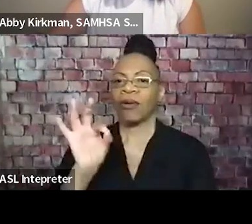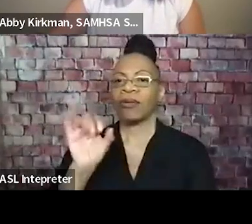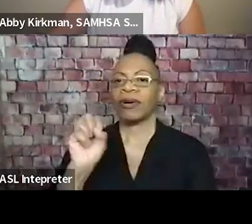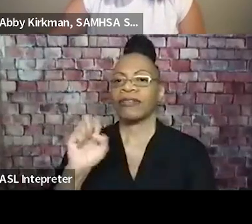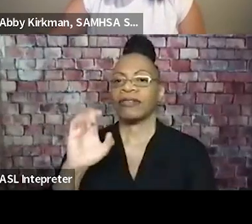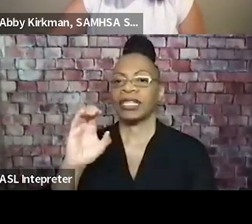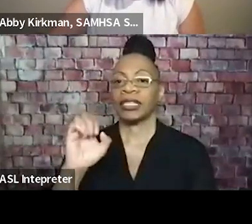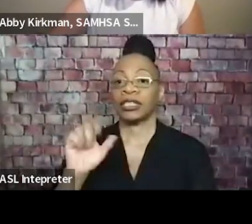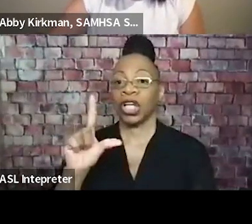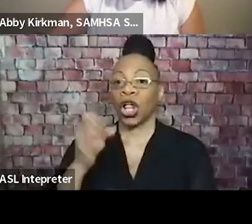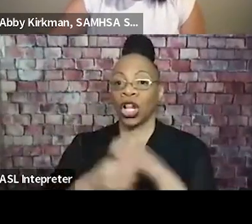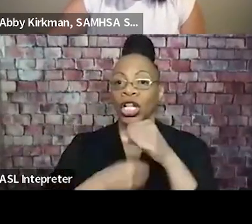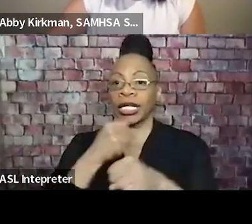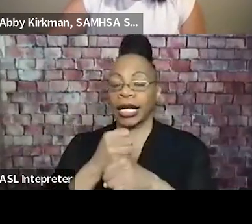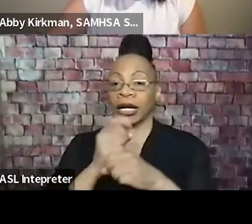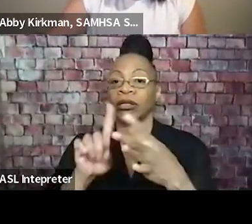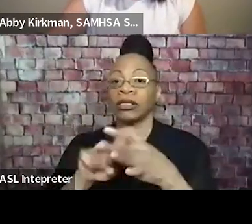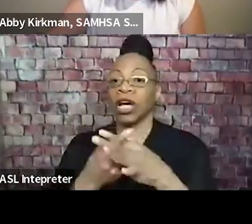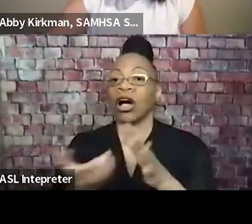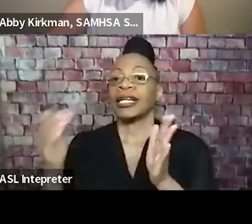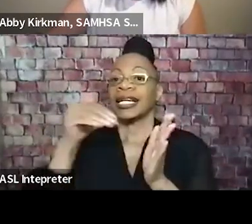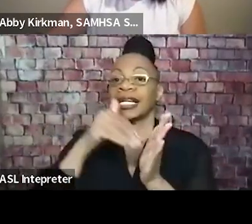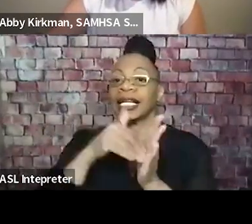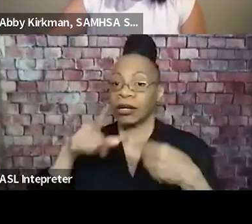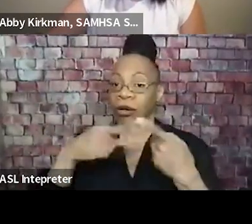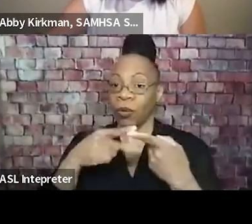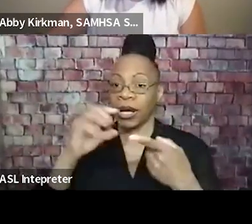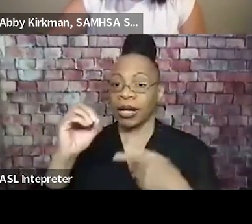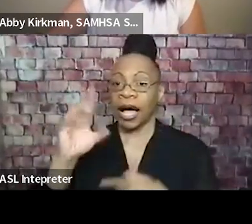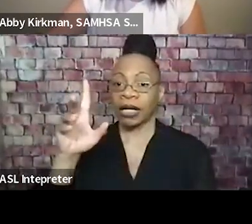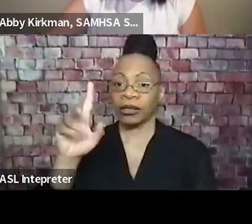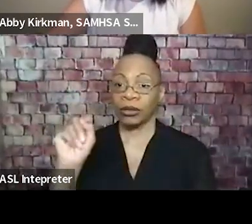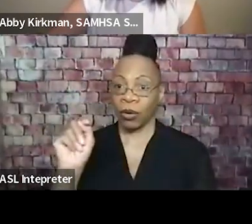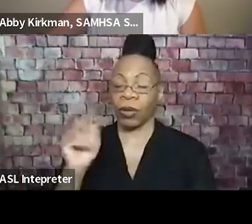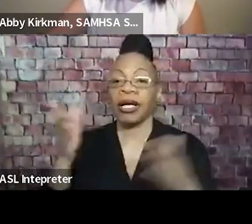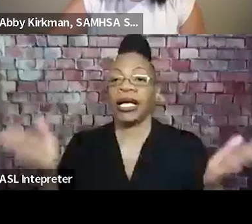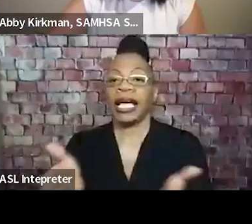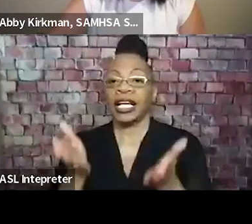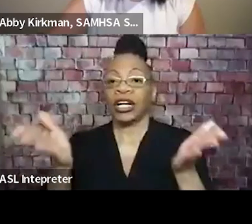So again, we encourage you, you know, to fill out the evaluation